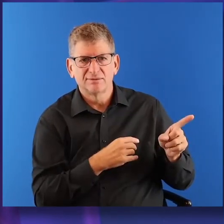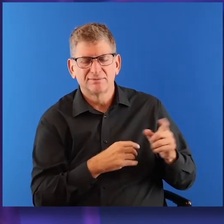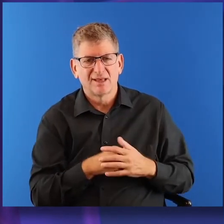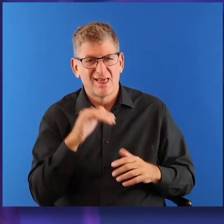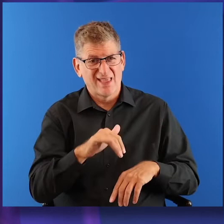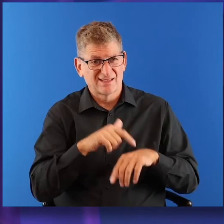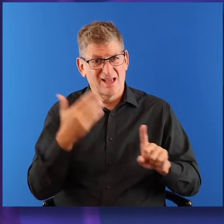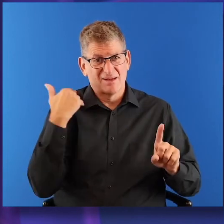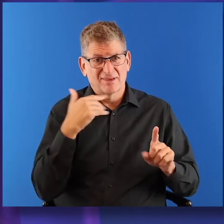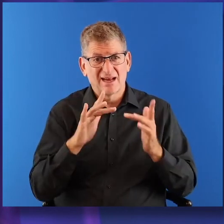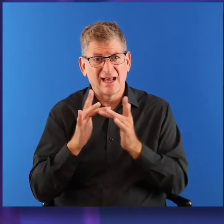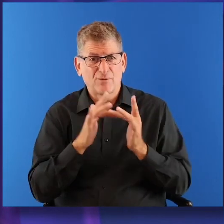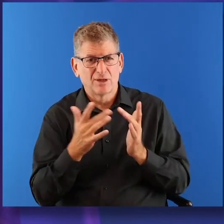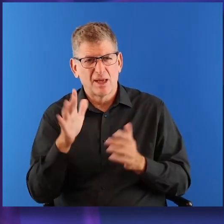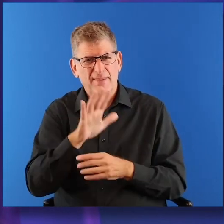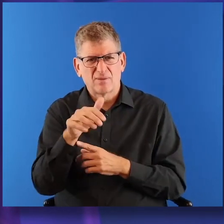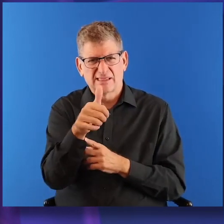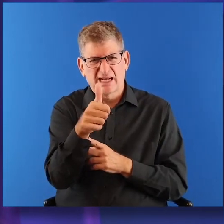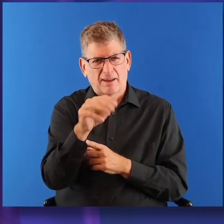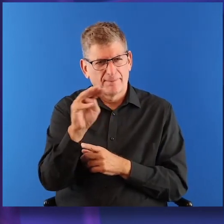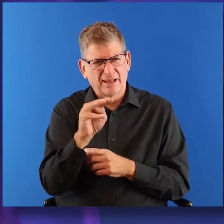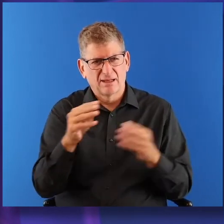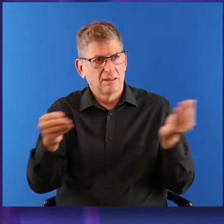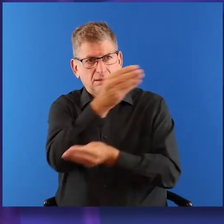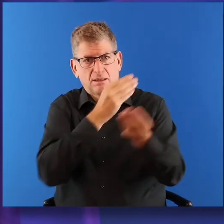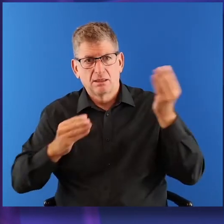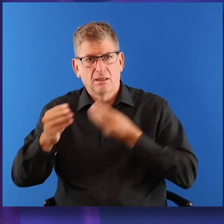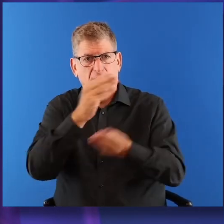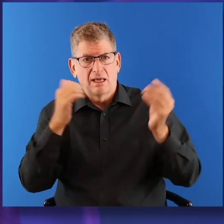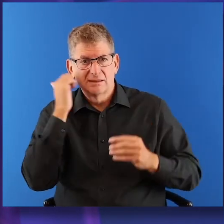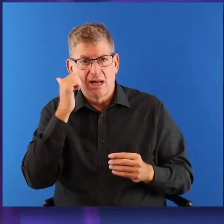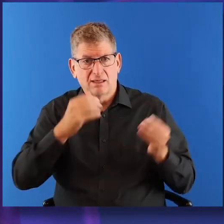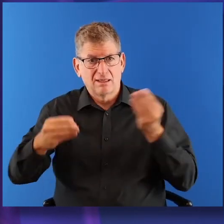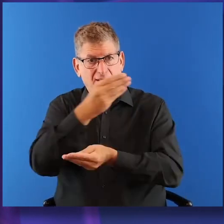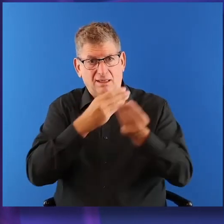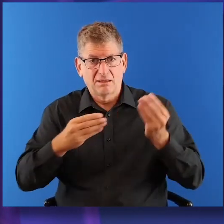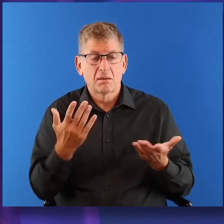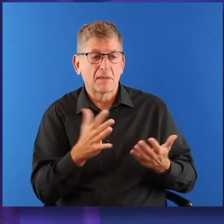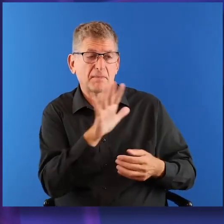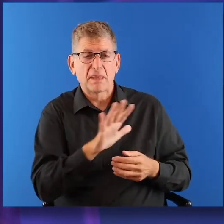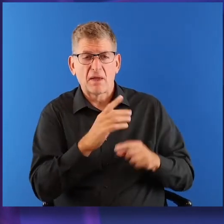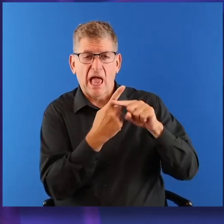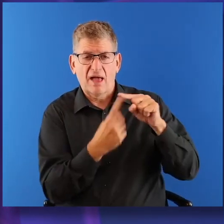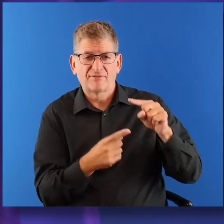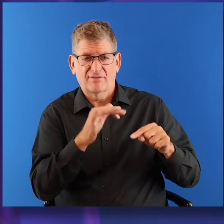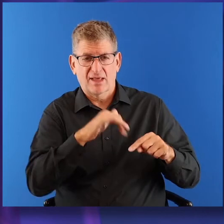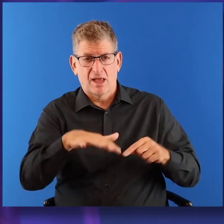These days, that network does around 10 million exchanges daily, with about half of those